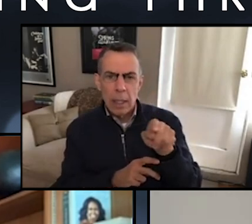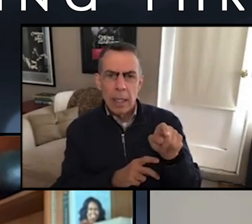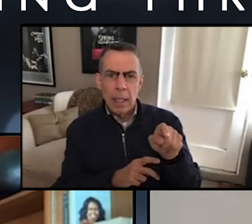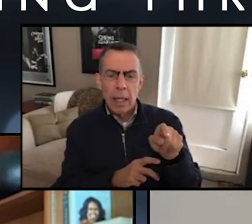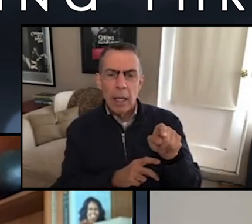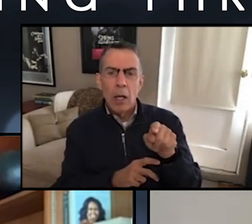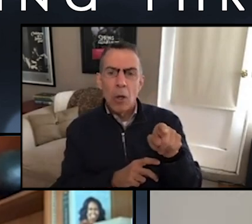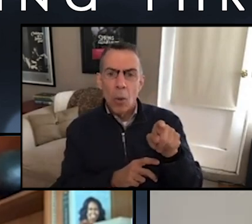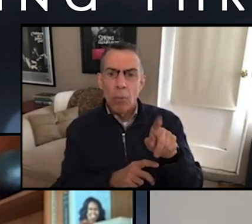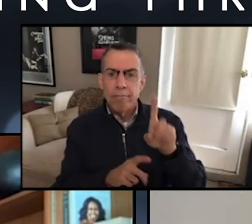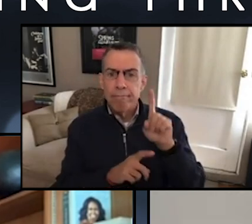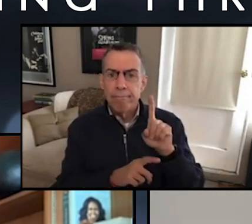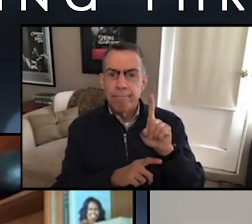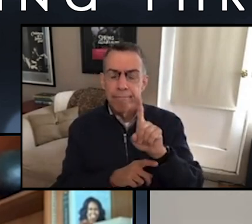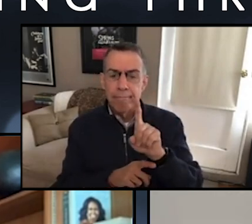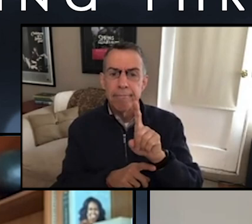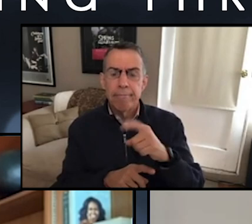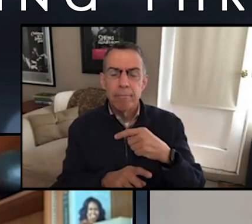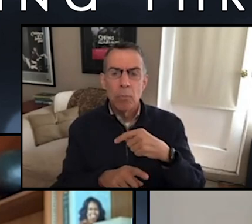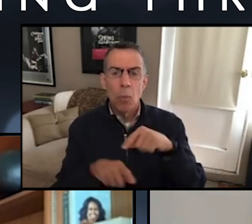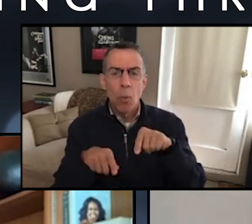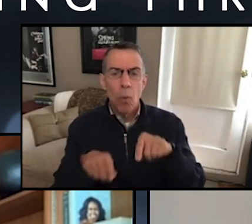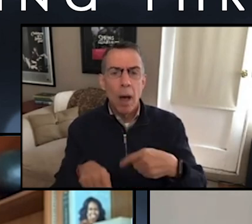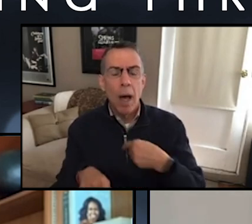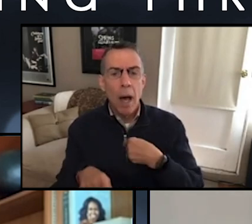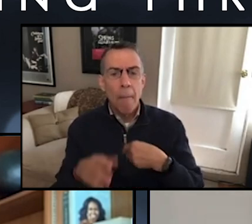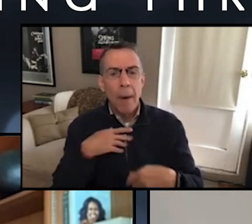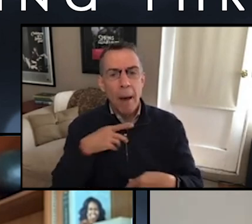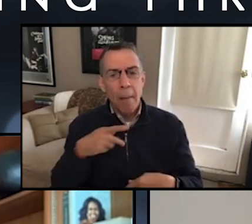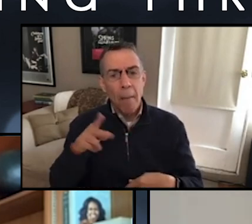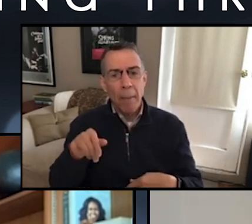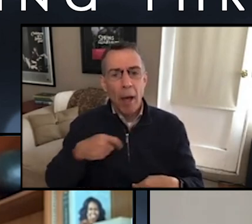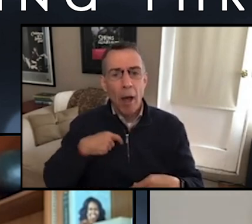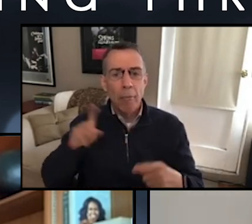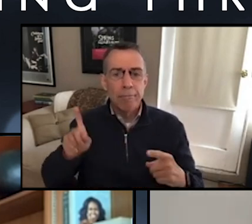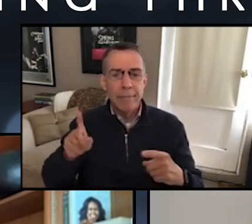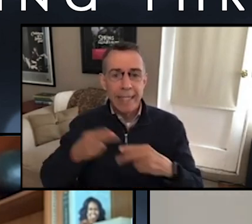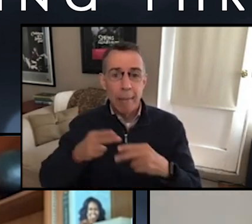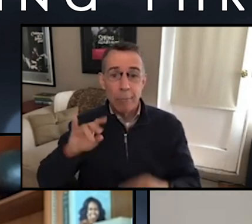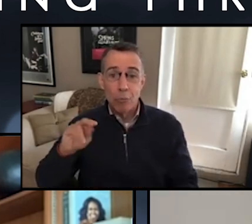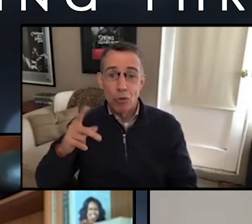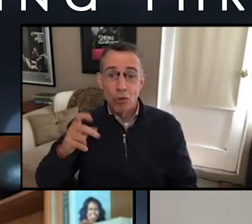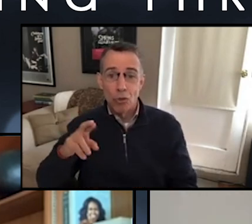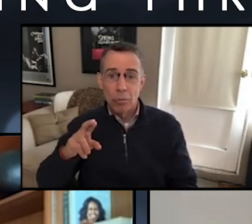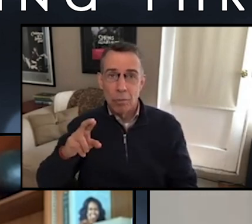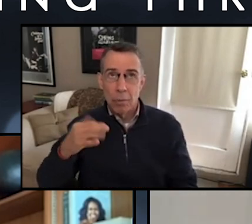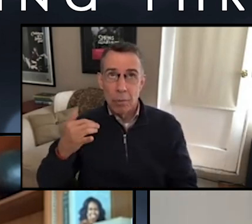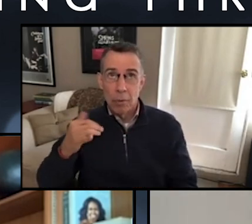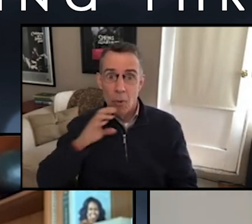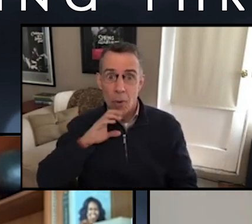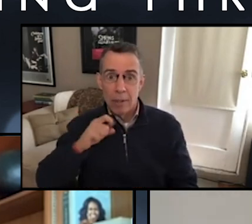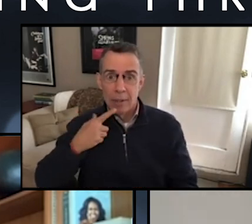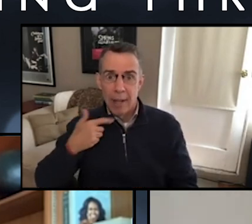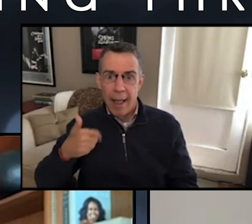walking on the street as I was walking, my pup. Ginger, who's 10 years old now.